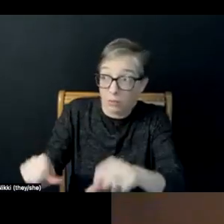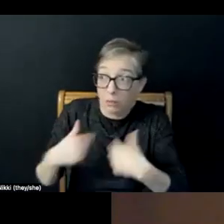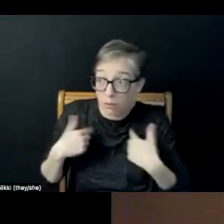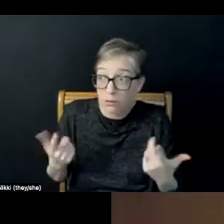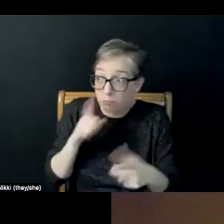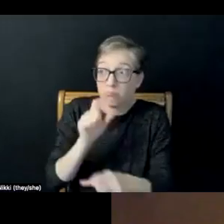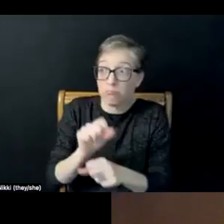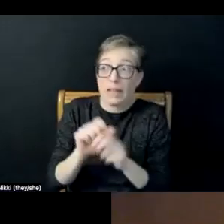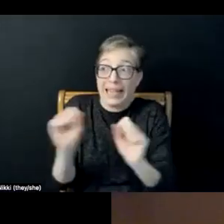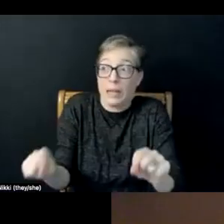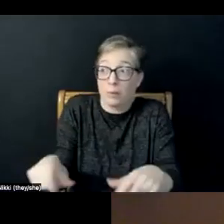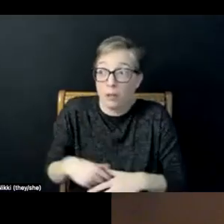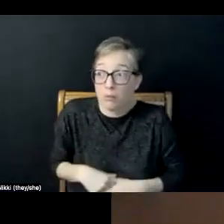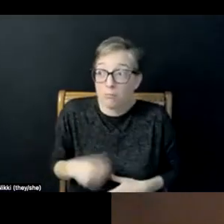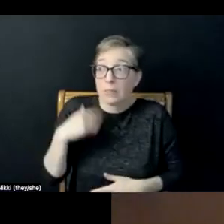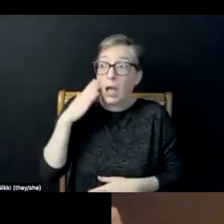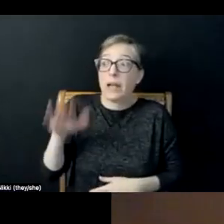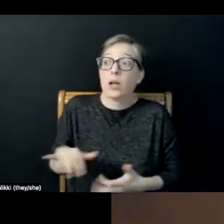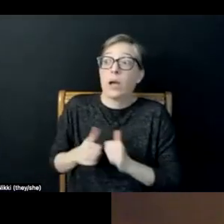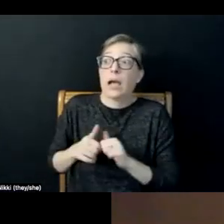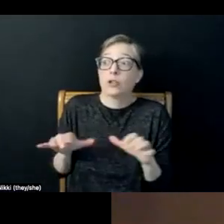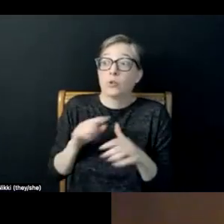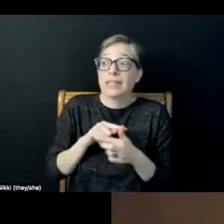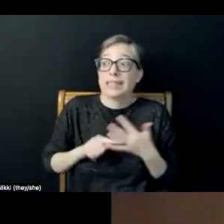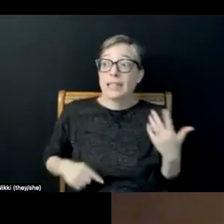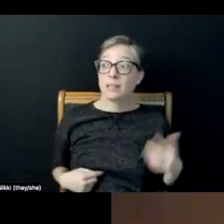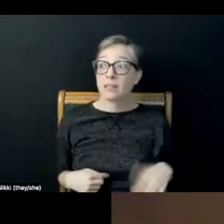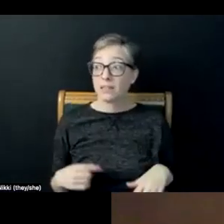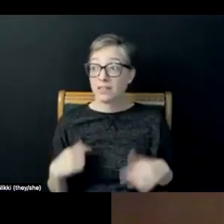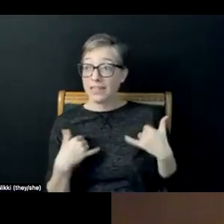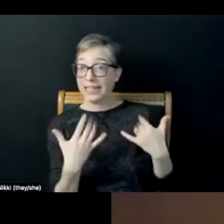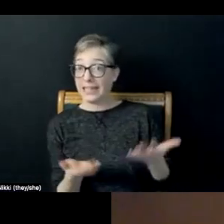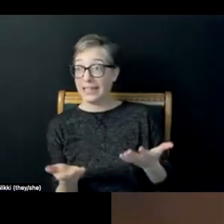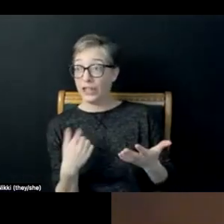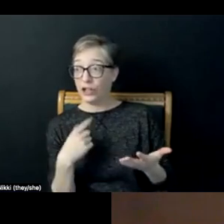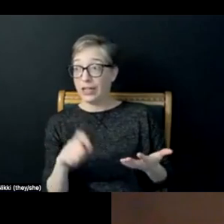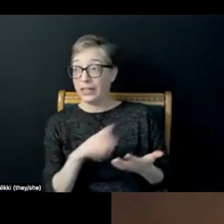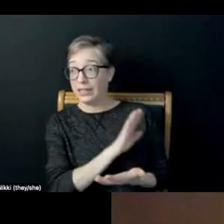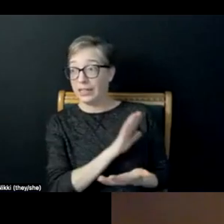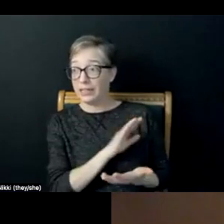I need Stephen's help here more, but at home it's not like this. At home I do it myself.